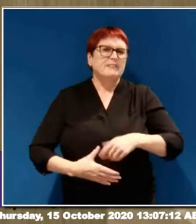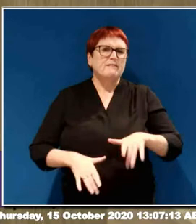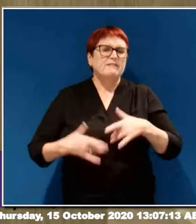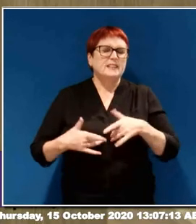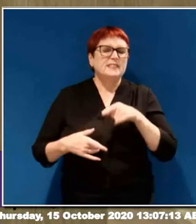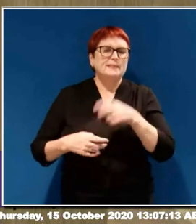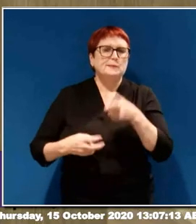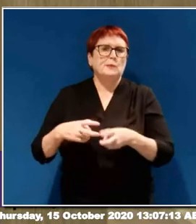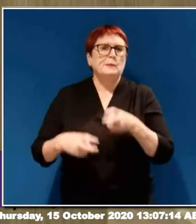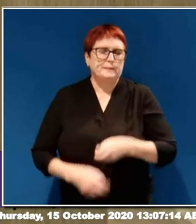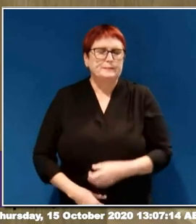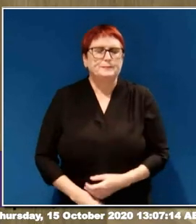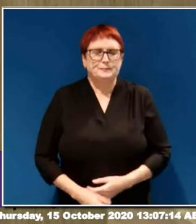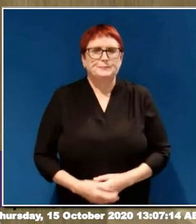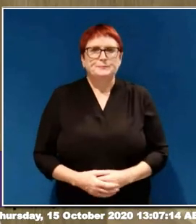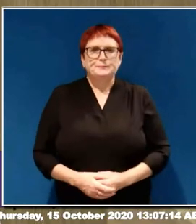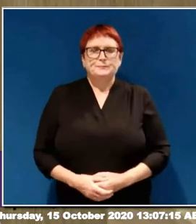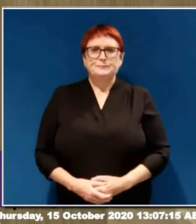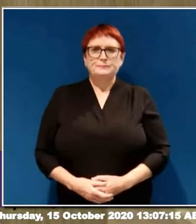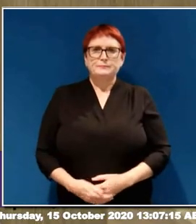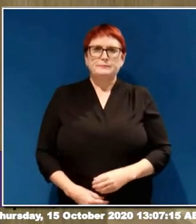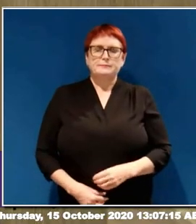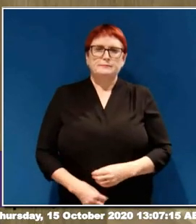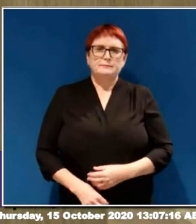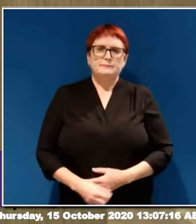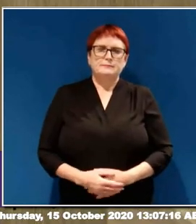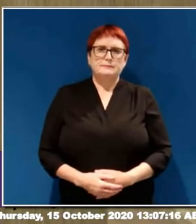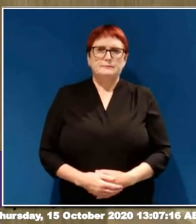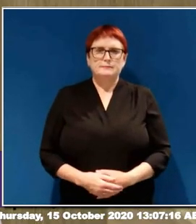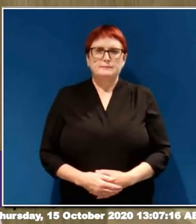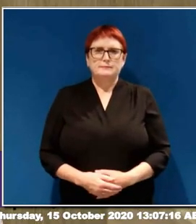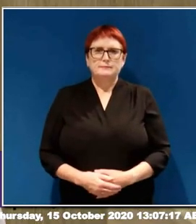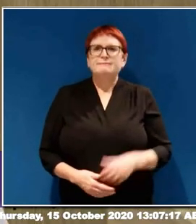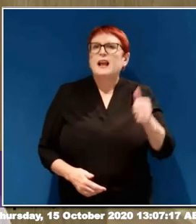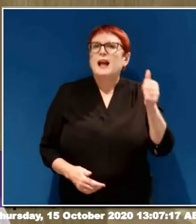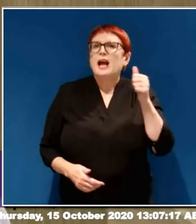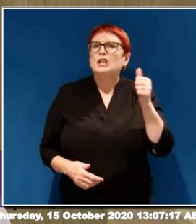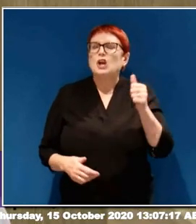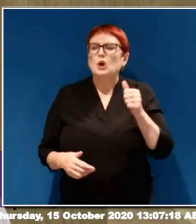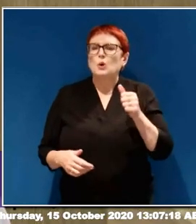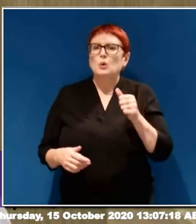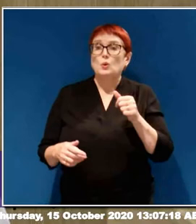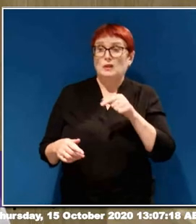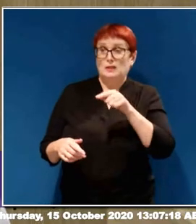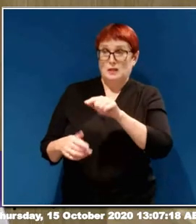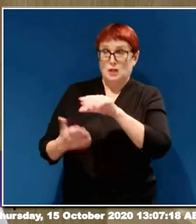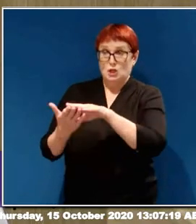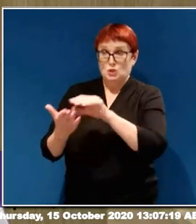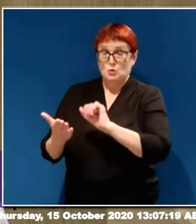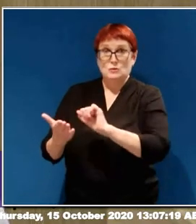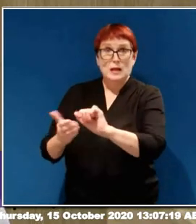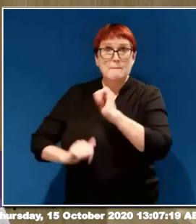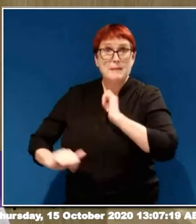we can recognise when behaviours are exacerbated because of something